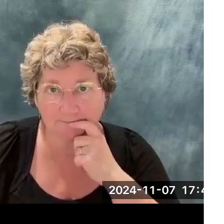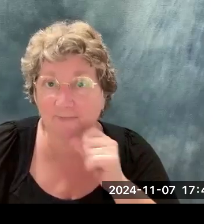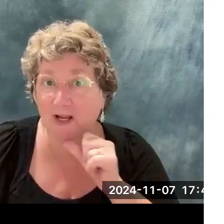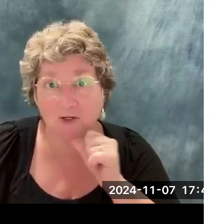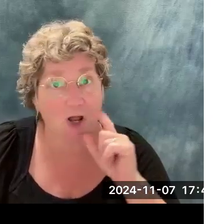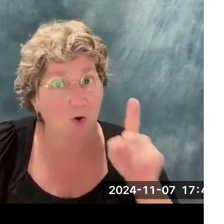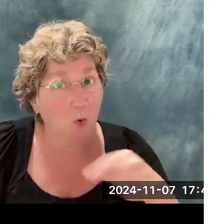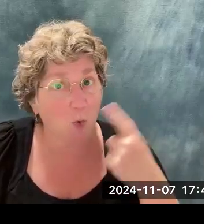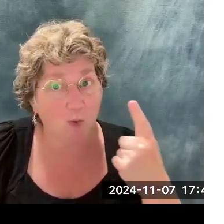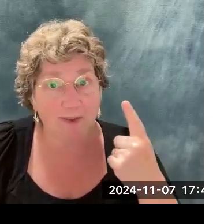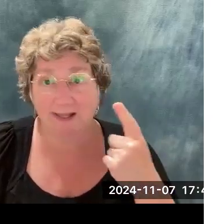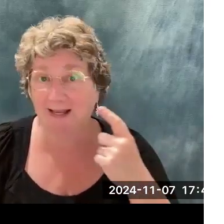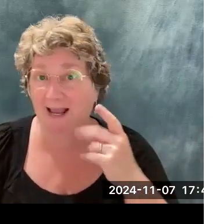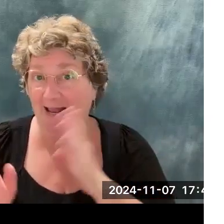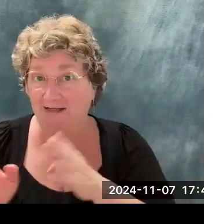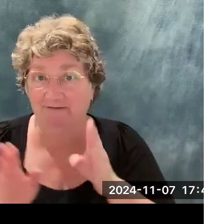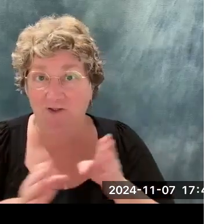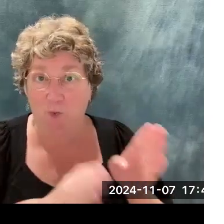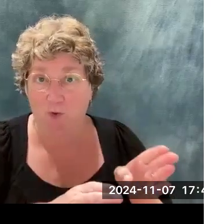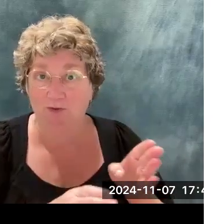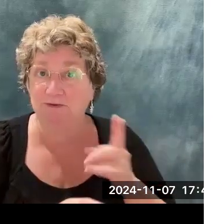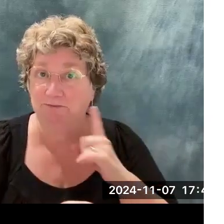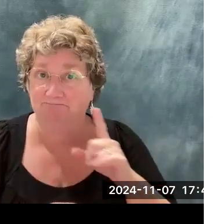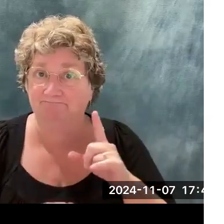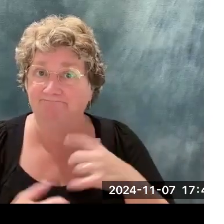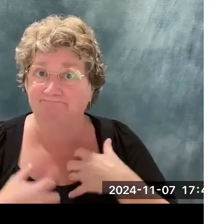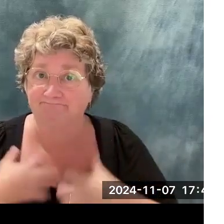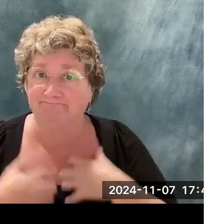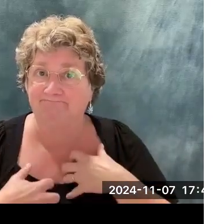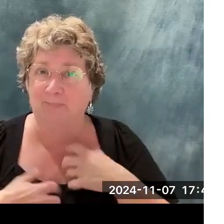individuals in distress, but also from third-party